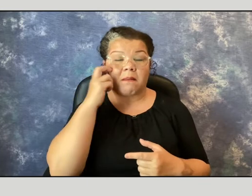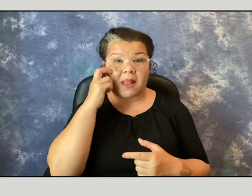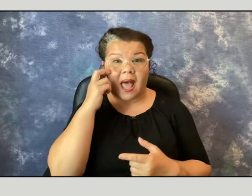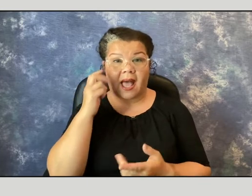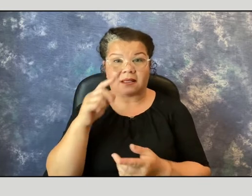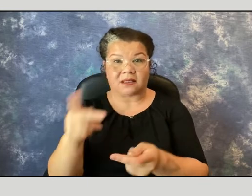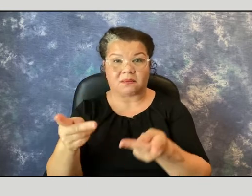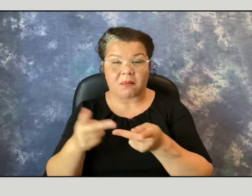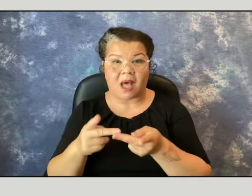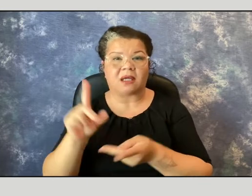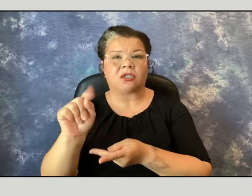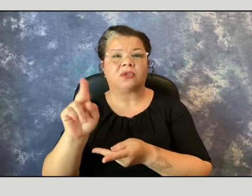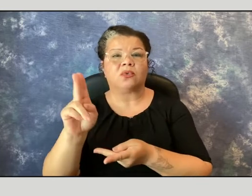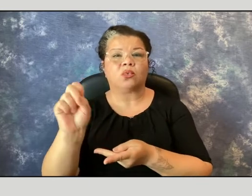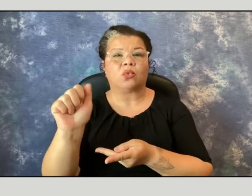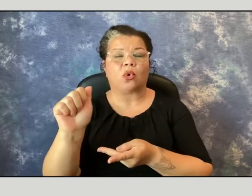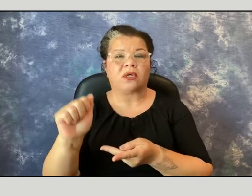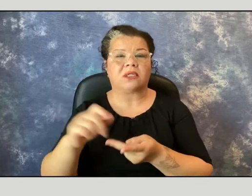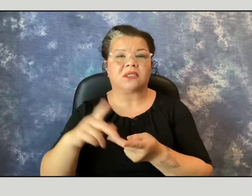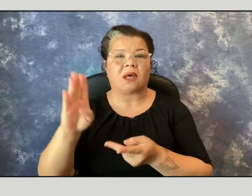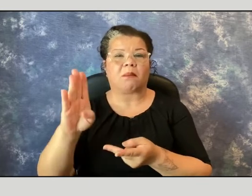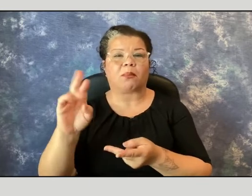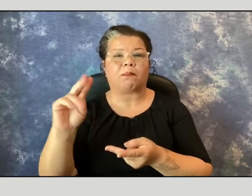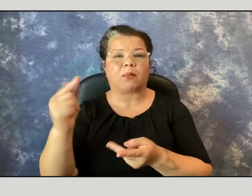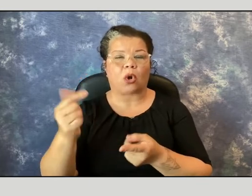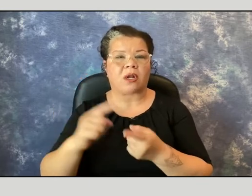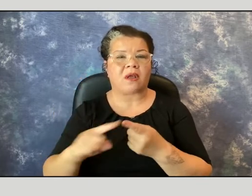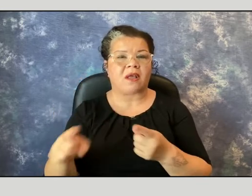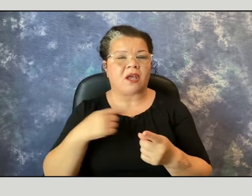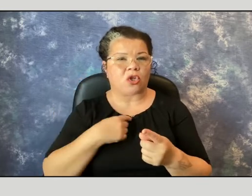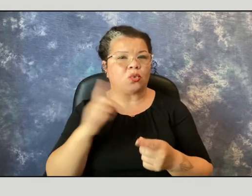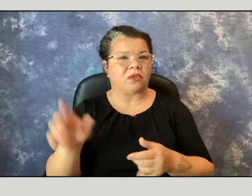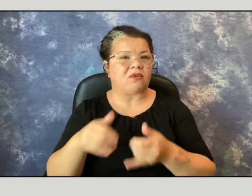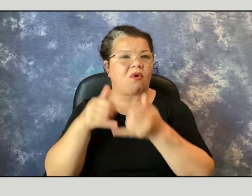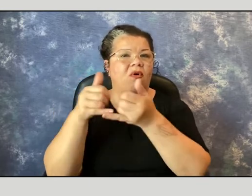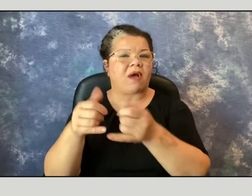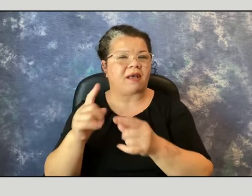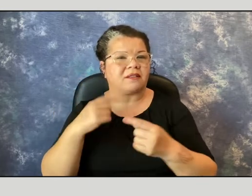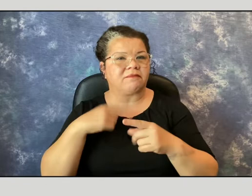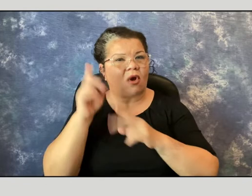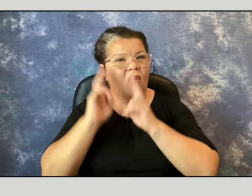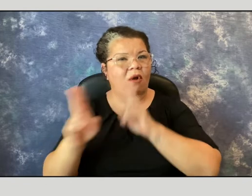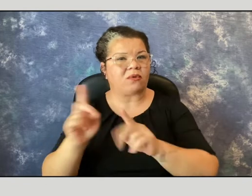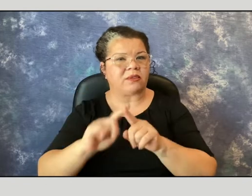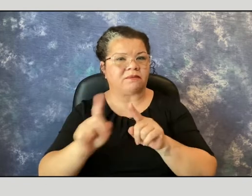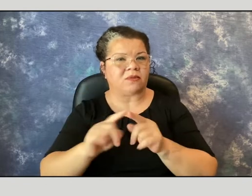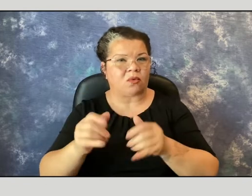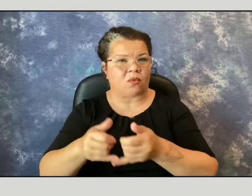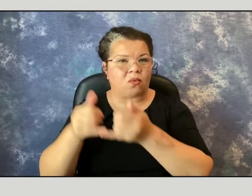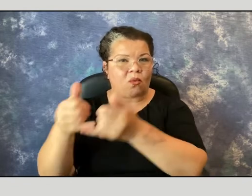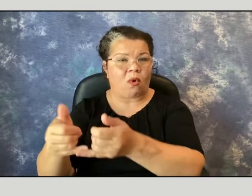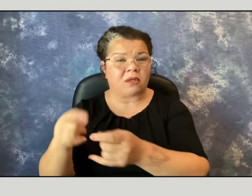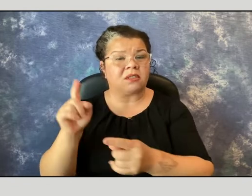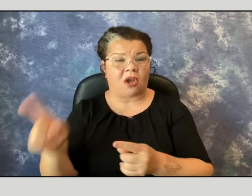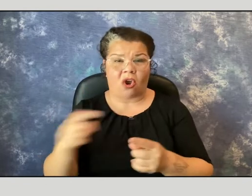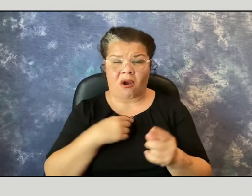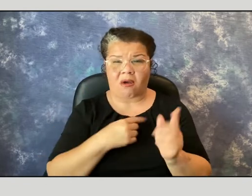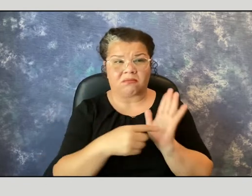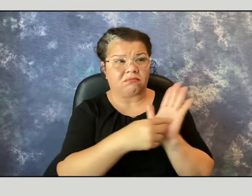with the DuPont-Columbia University Award. Her work has been featured in outlets as varied as The Guardian, The New Yorker,